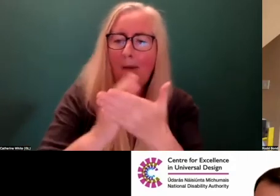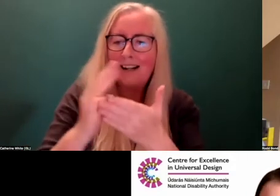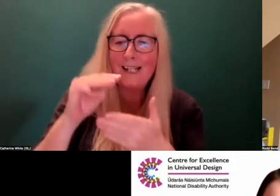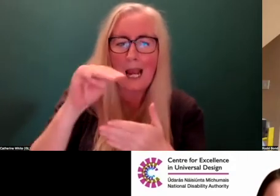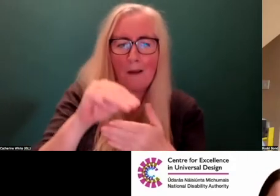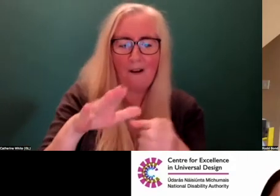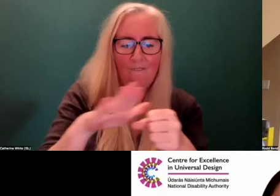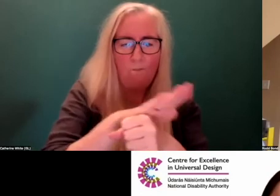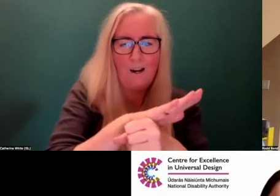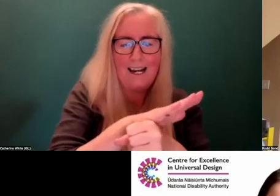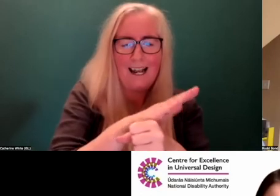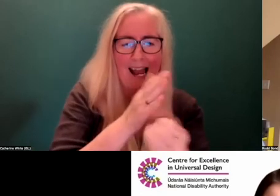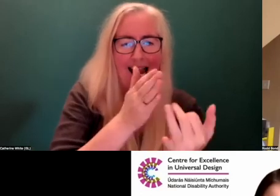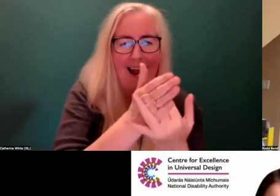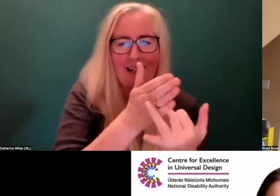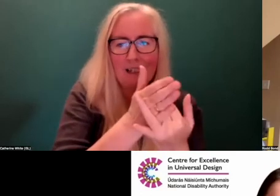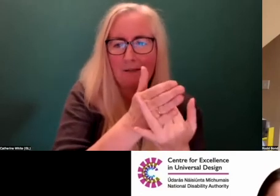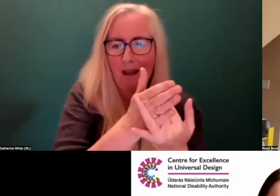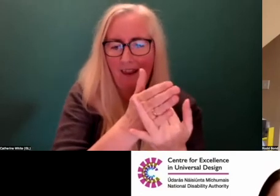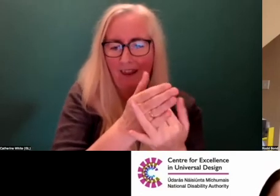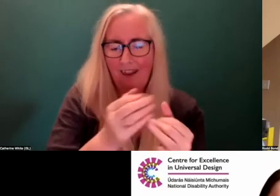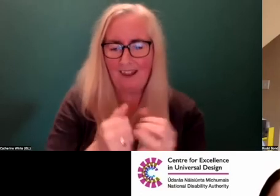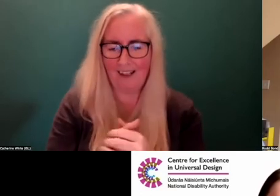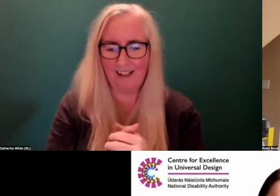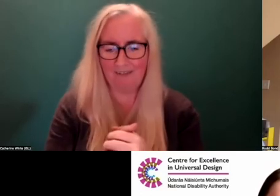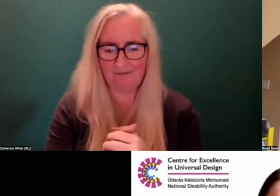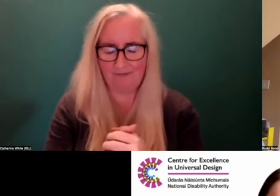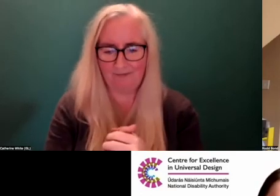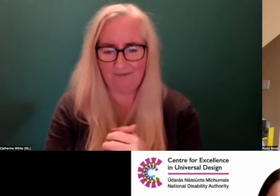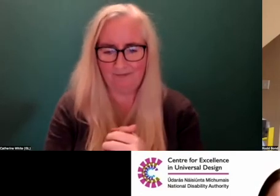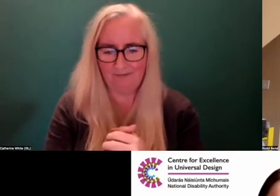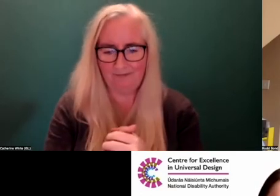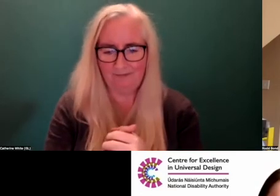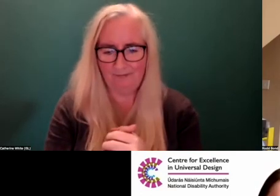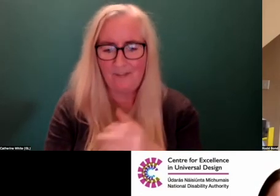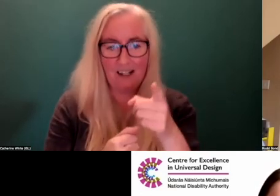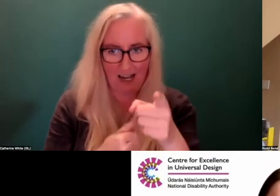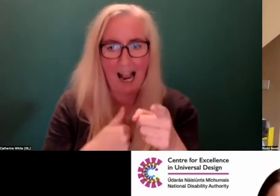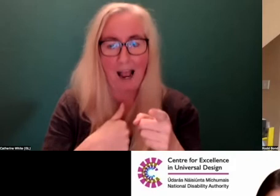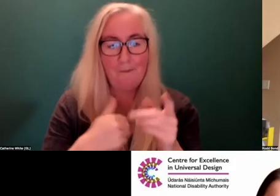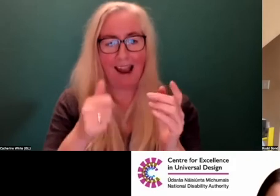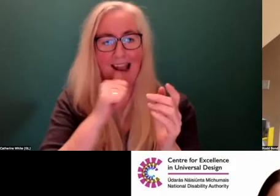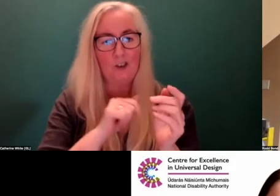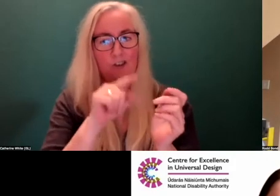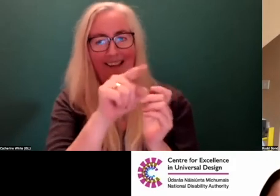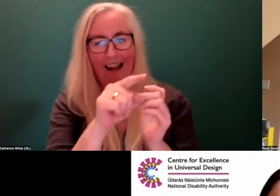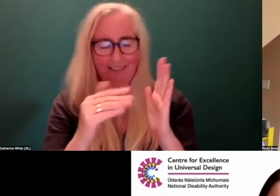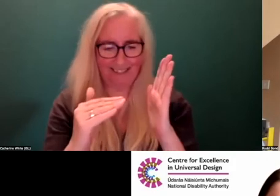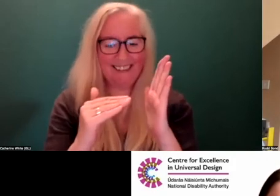requirements to fully accessible rather than just visitable? Which is what we have at the moment. I would say, yes.